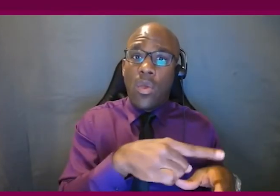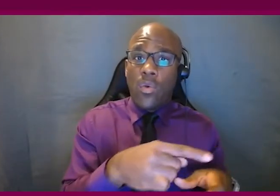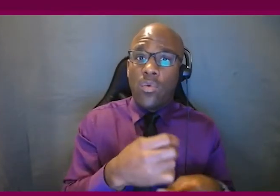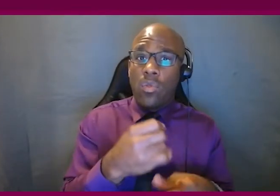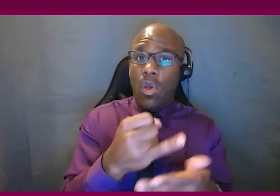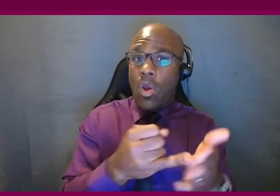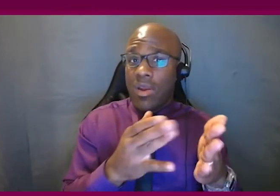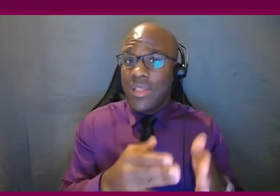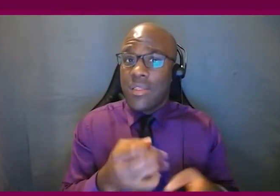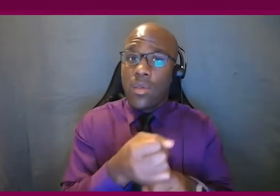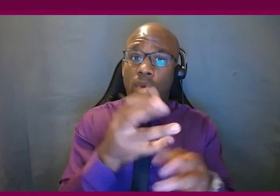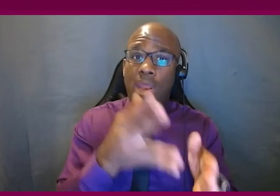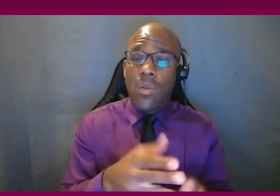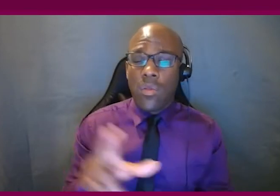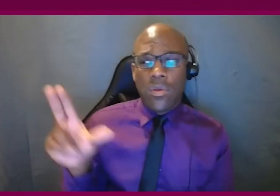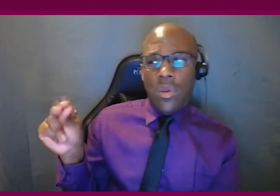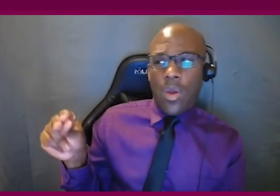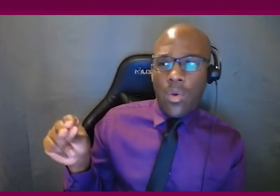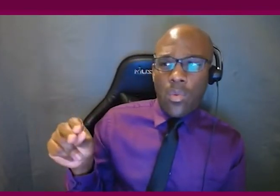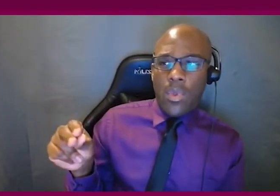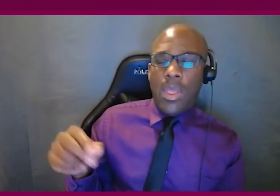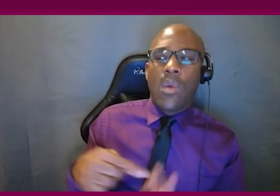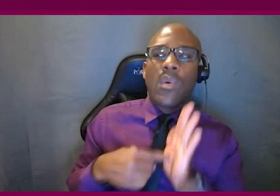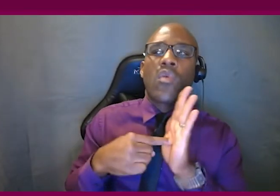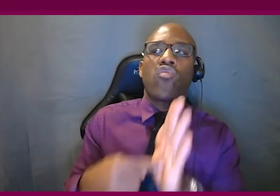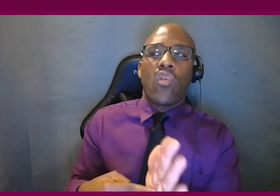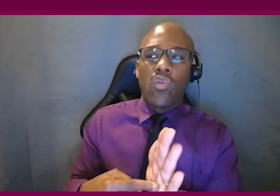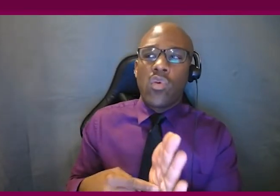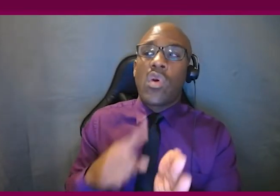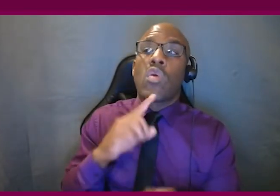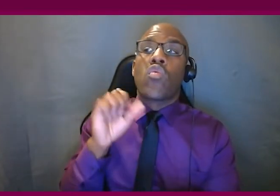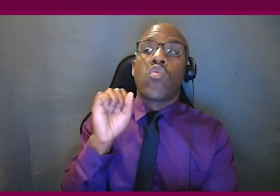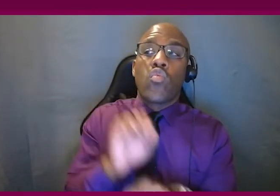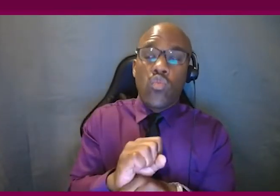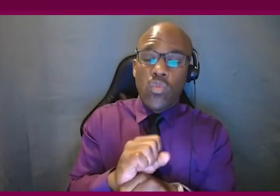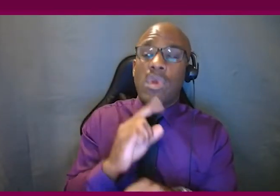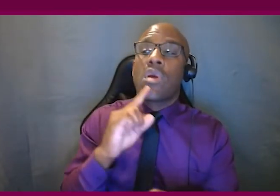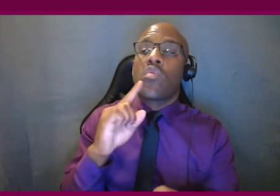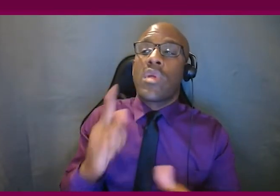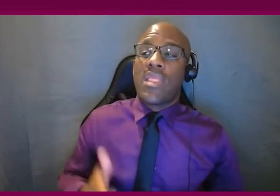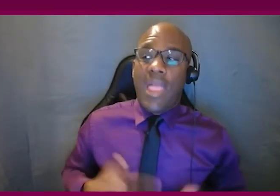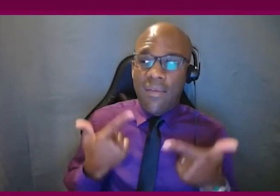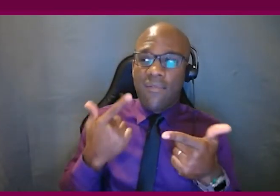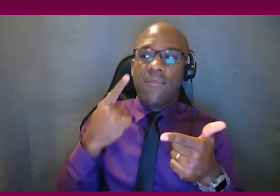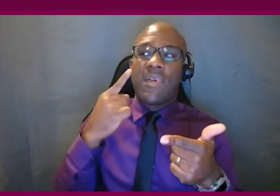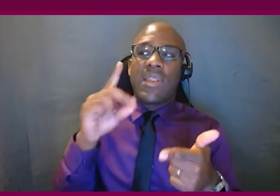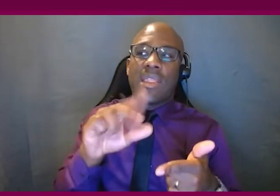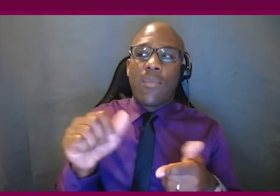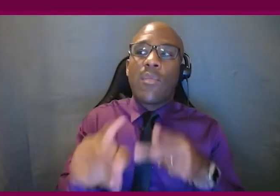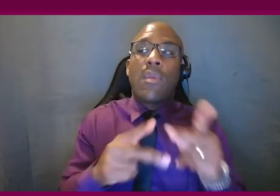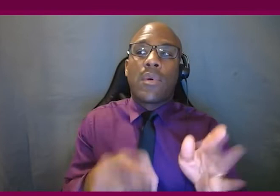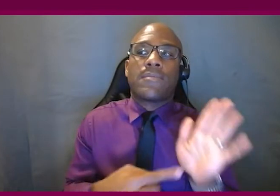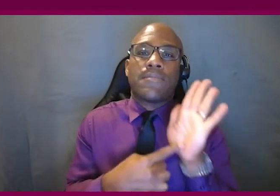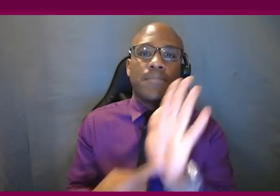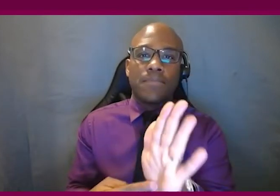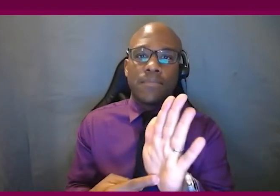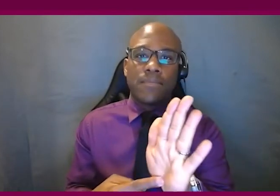Bri Beck: Yes, yes. We don't have as much gatekeeping anymore to who's allowed on screens and who's allowed